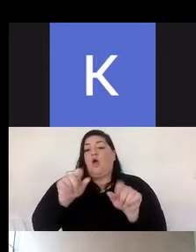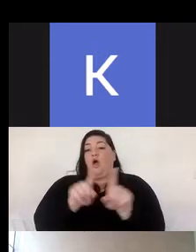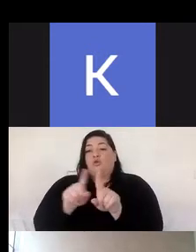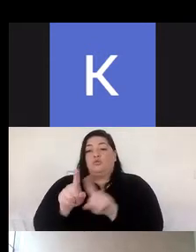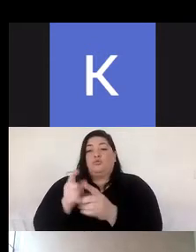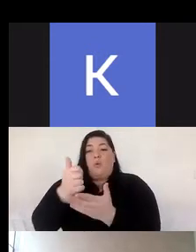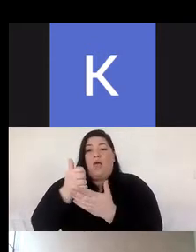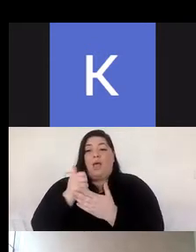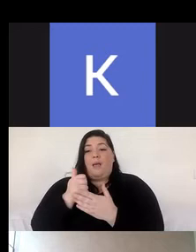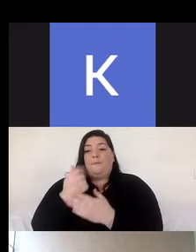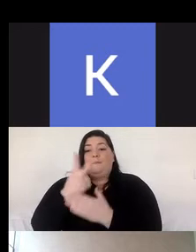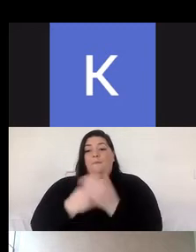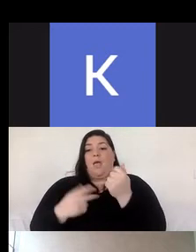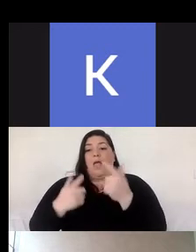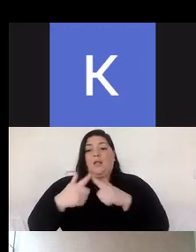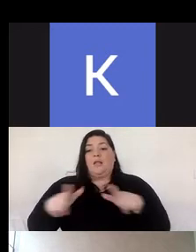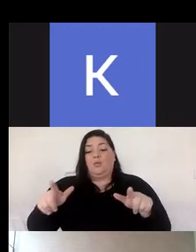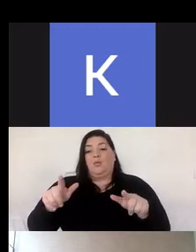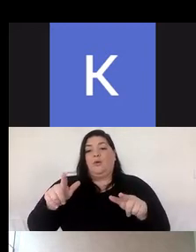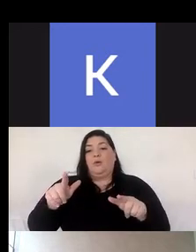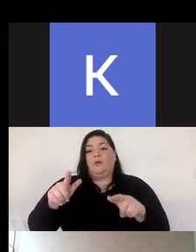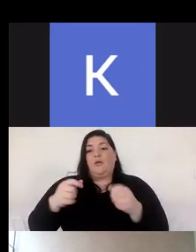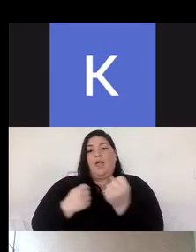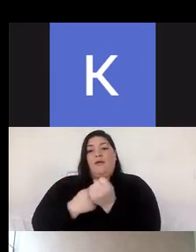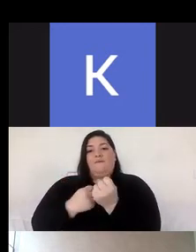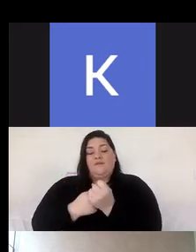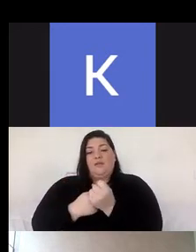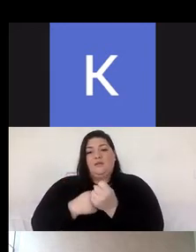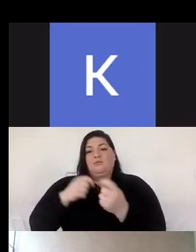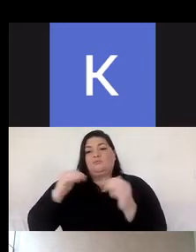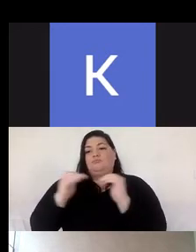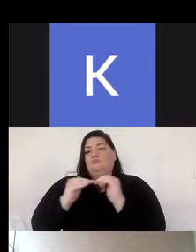to one full-time equivalent, which is significant